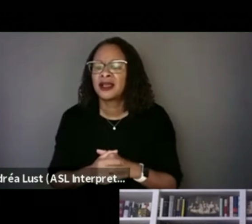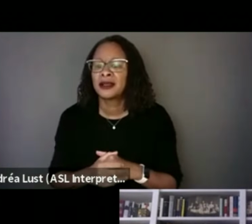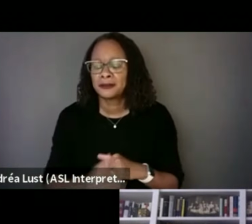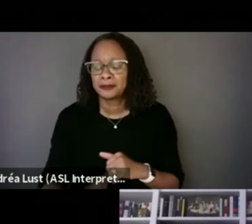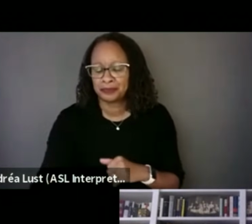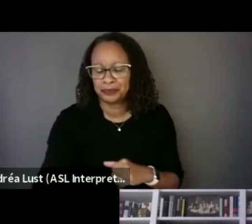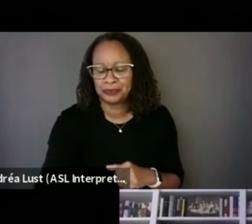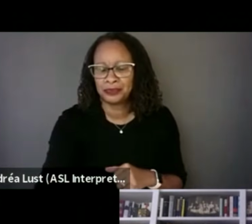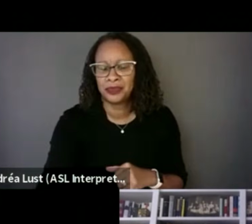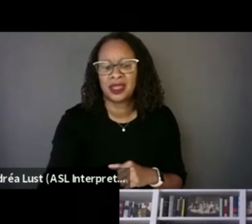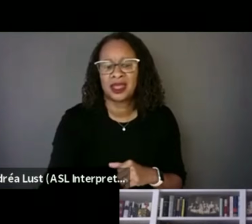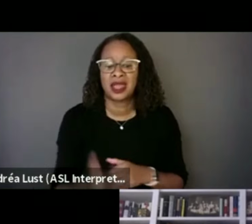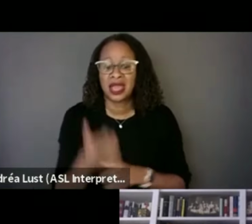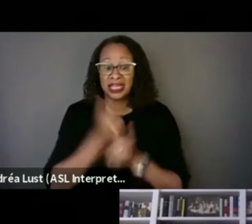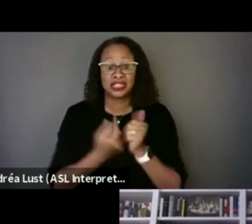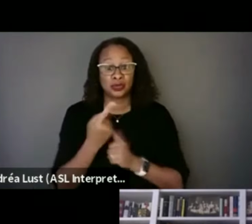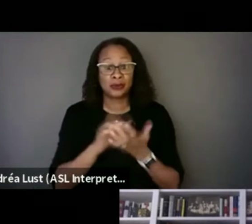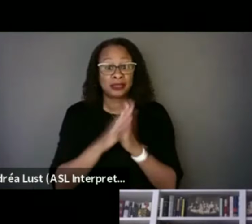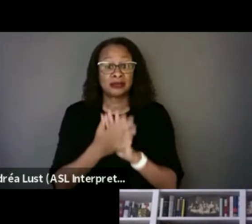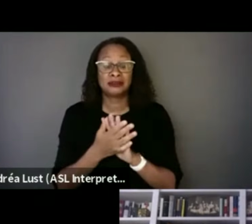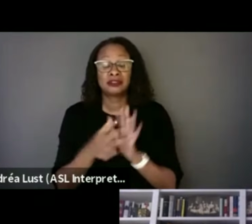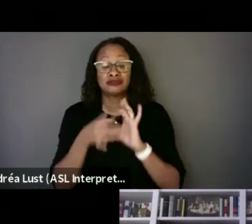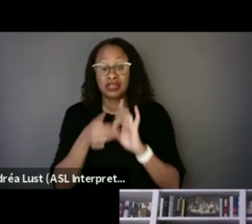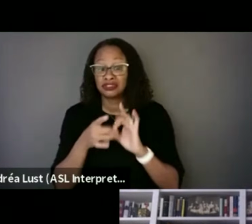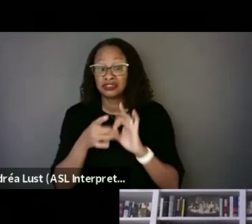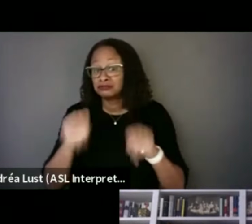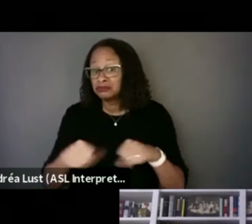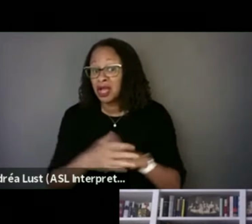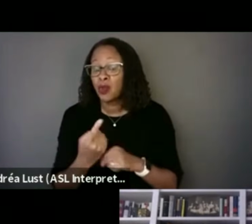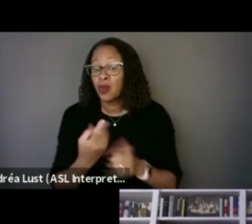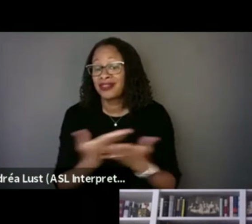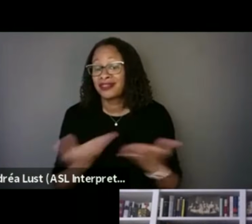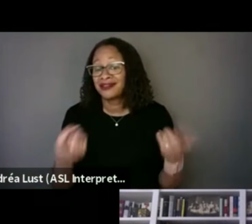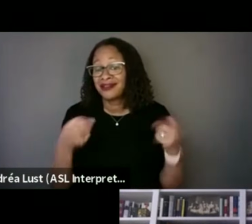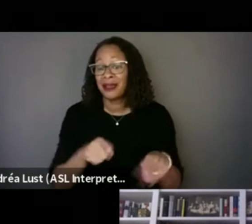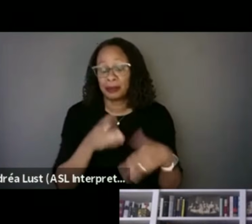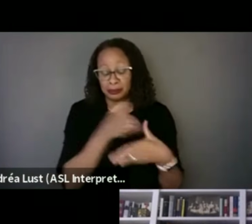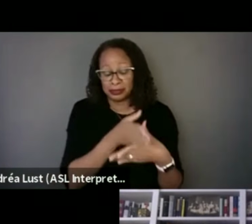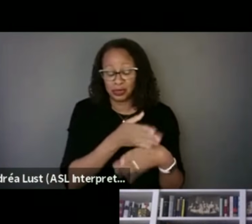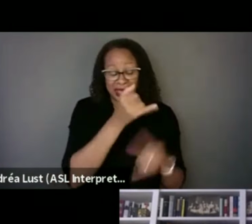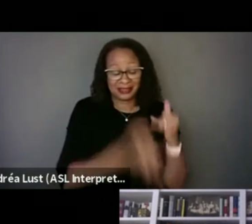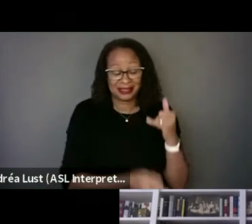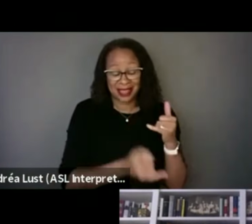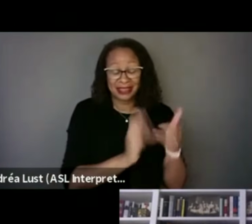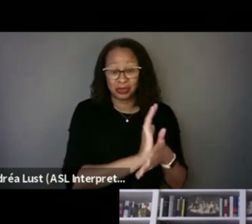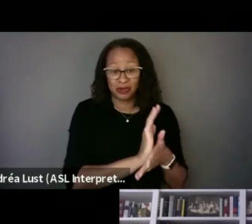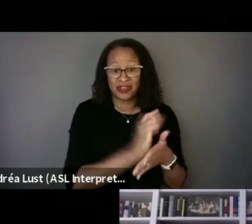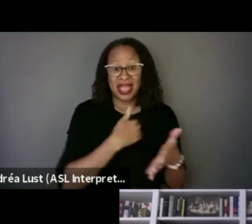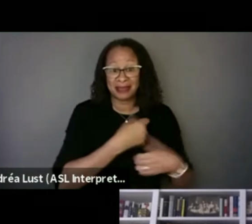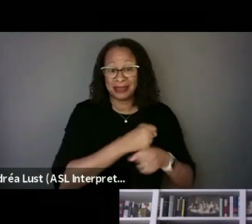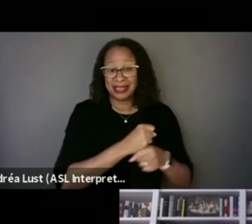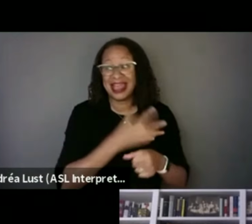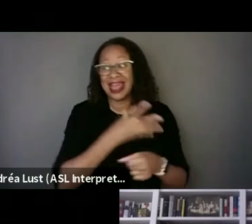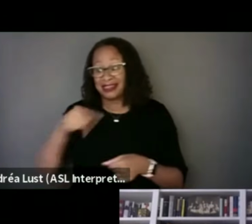We'll say each one has a relationship. One of the things that had happened between the last feature I made and this one is that I became a mom.